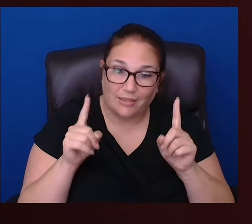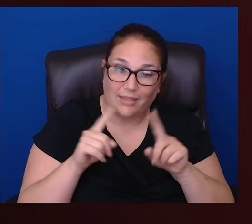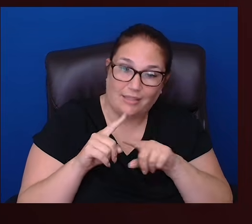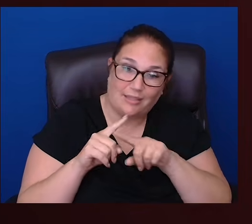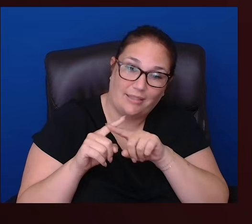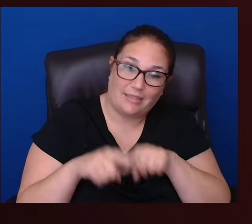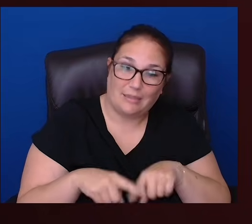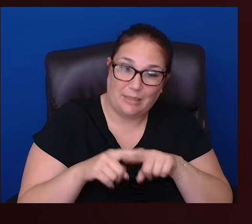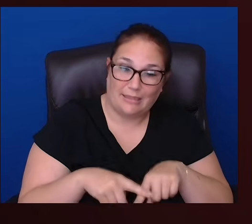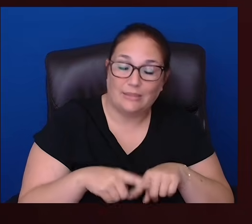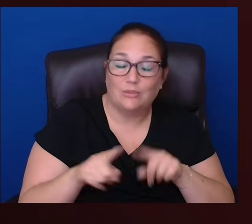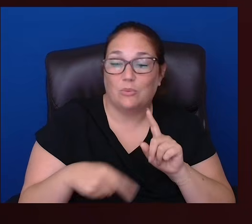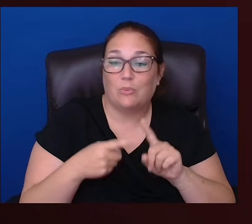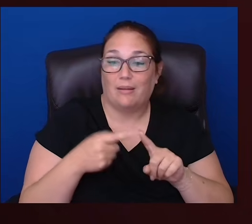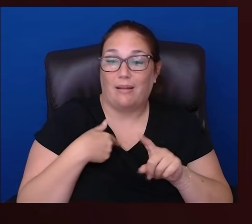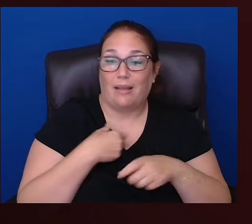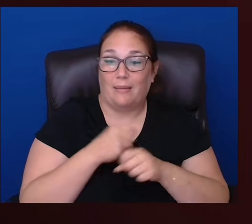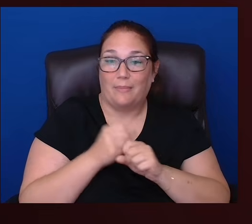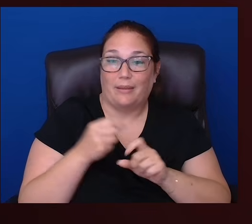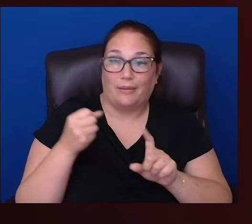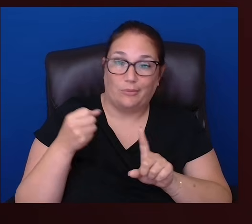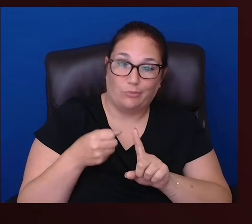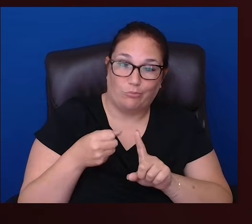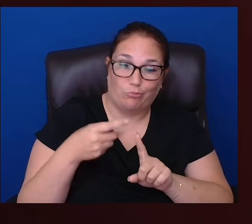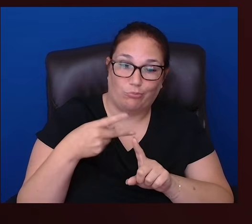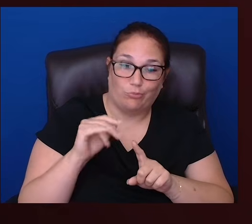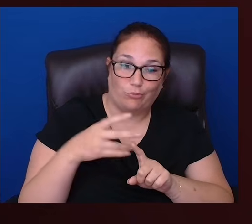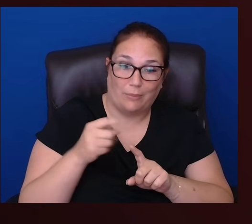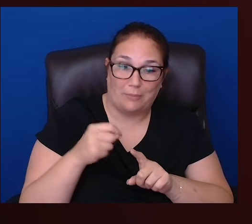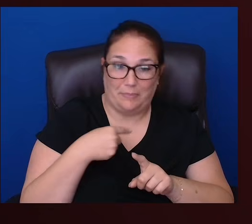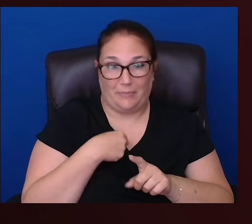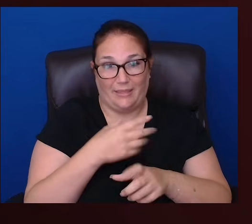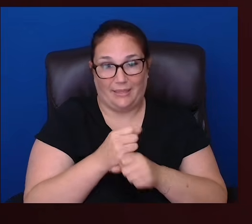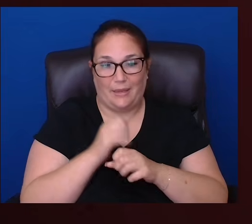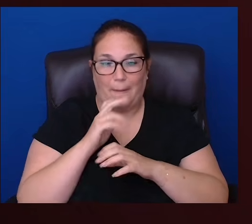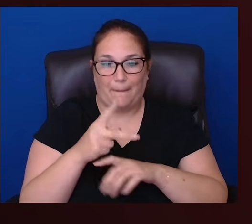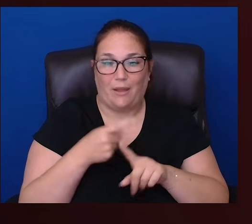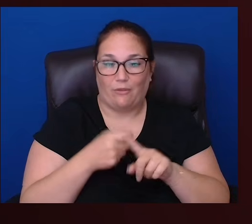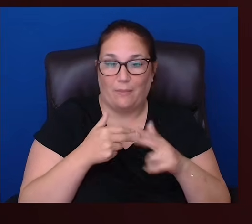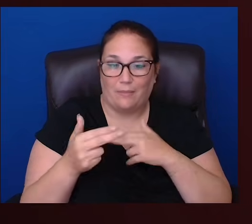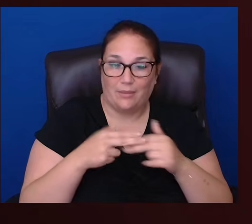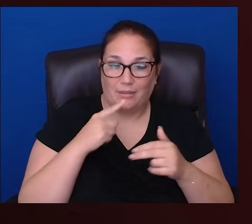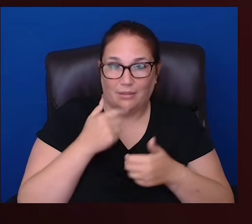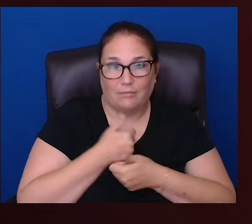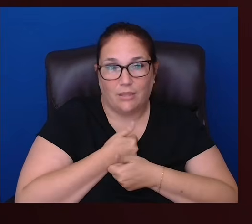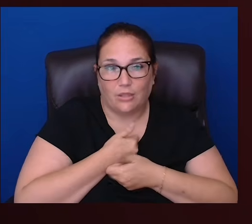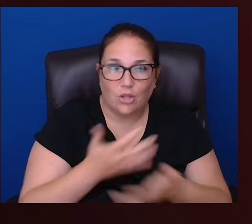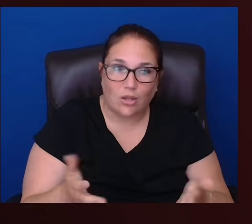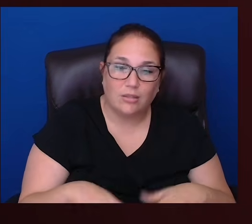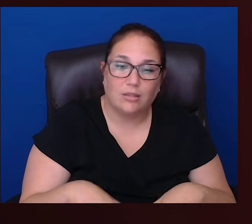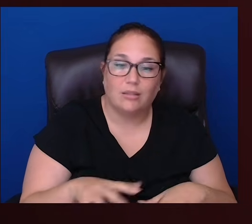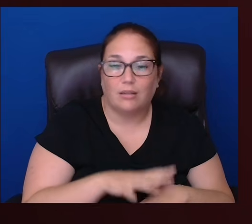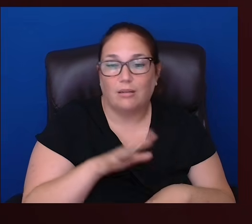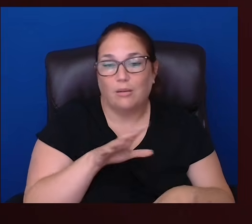when I make a prompt which is this is me getting back from Build saying, " I'm exhausted, book me a trip to someplace in Italy,